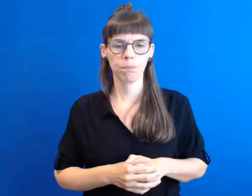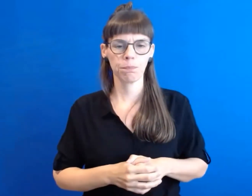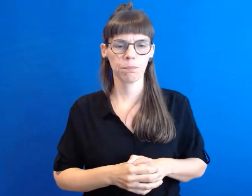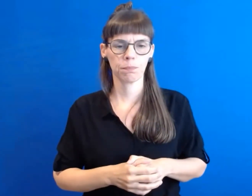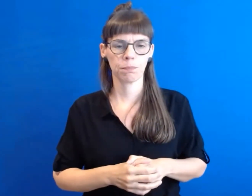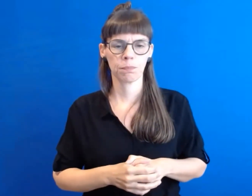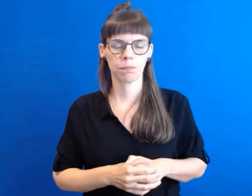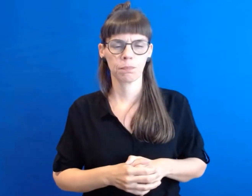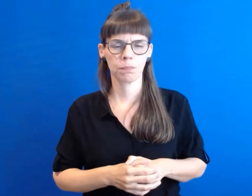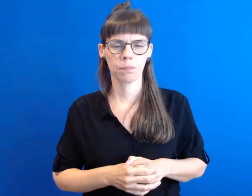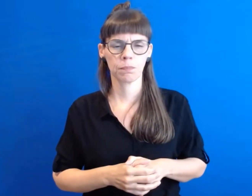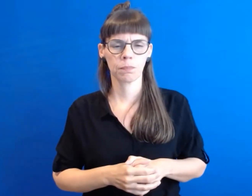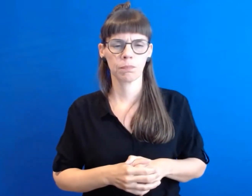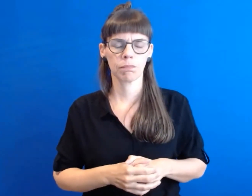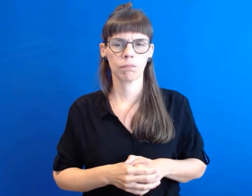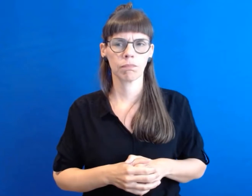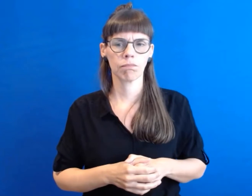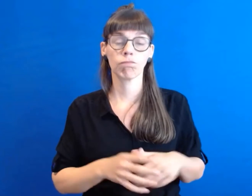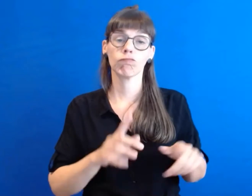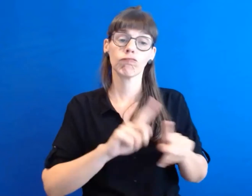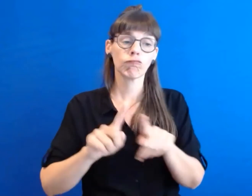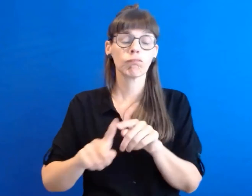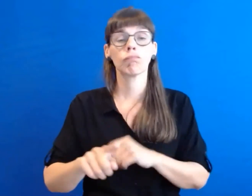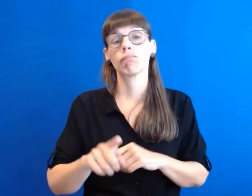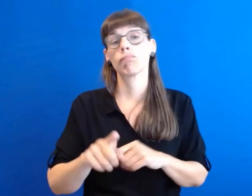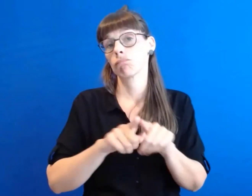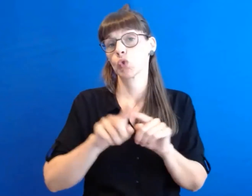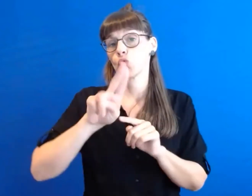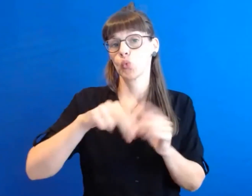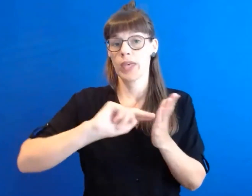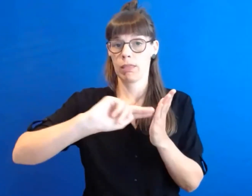in the recovery effort more inclusive during